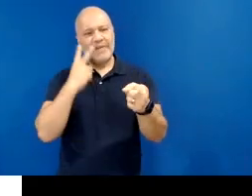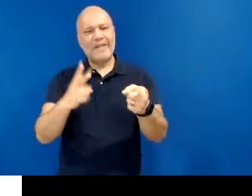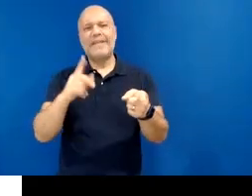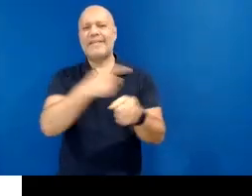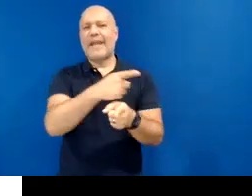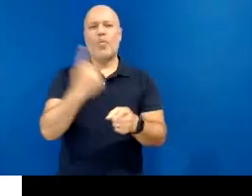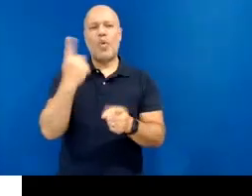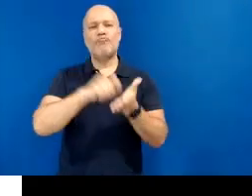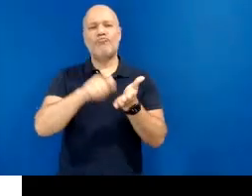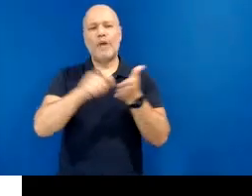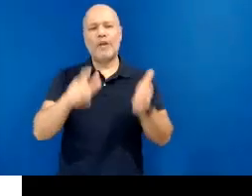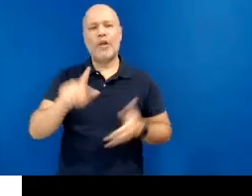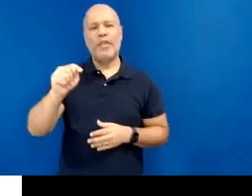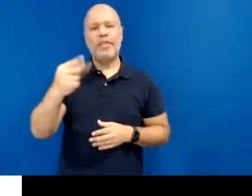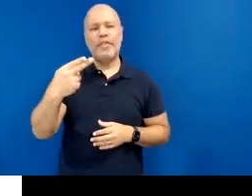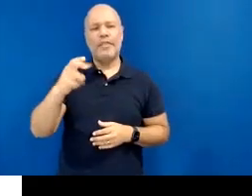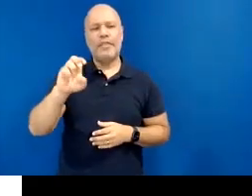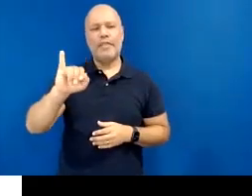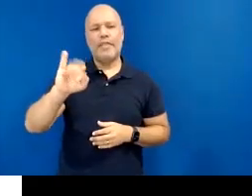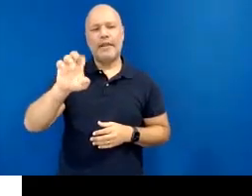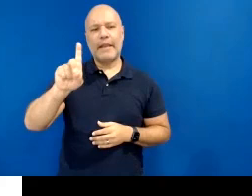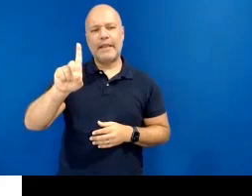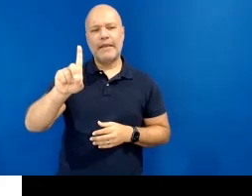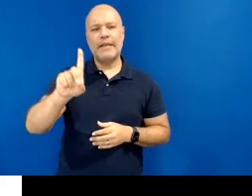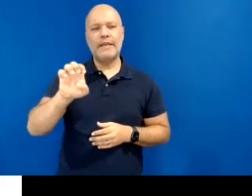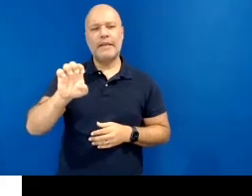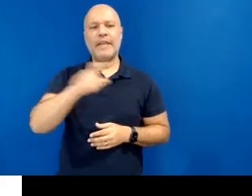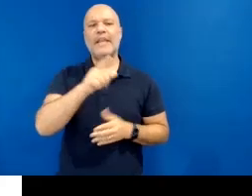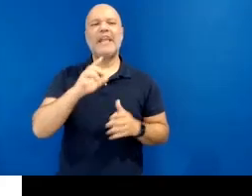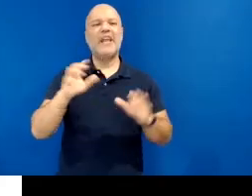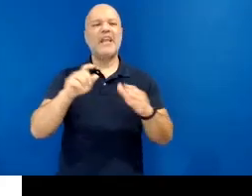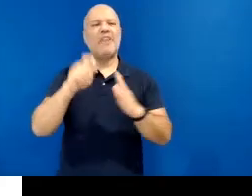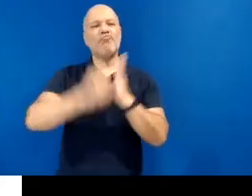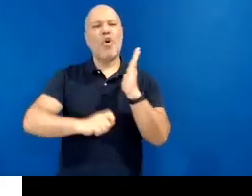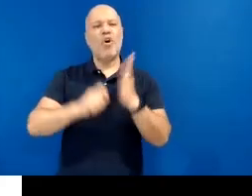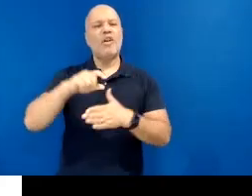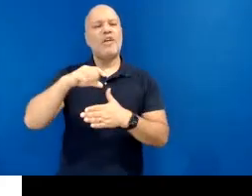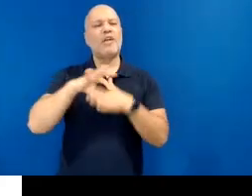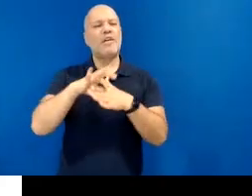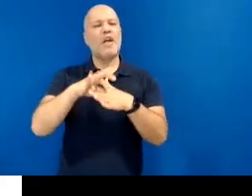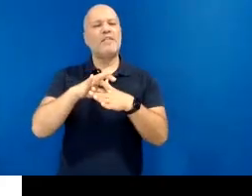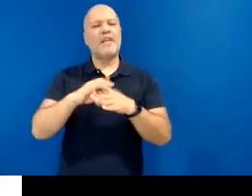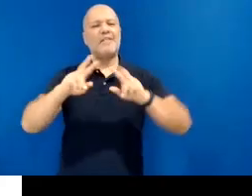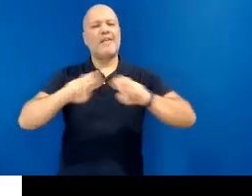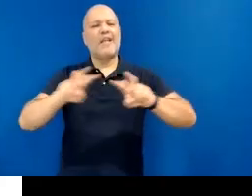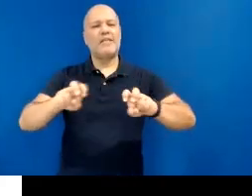the content analysis in 2021 of comparing by gender and by race.